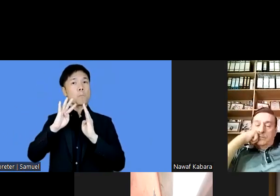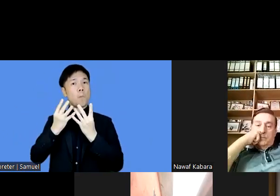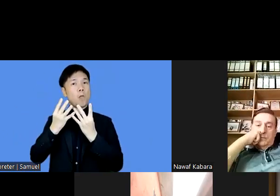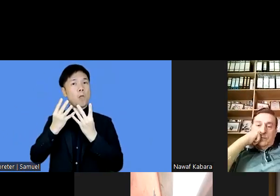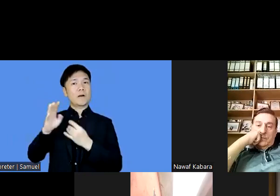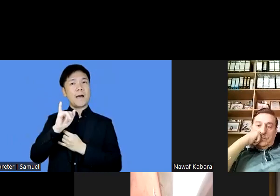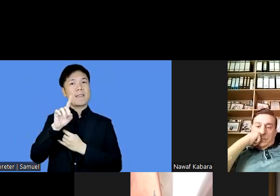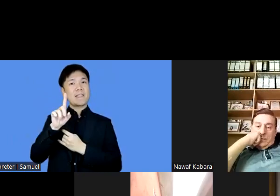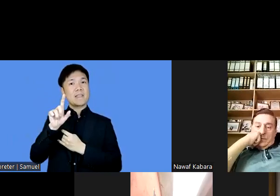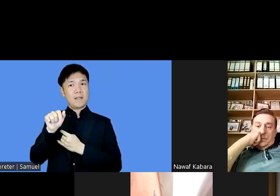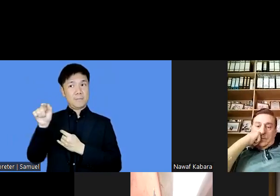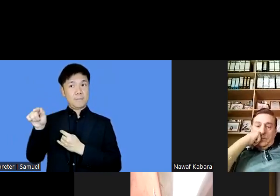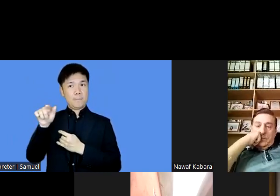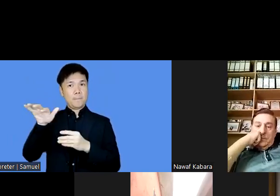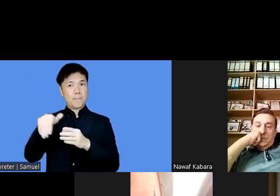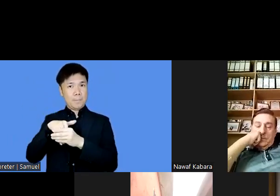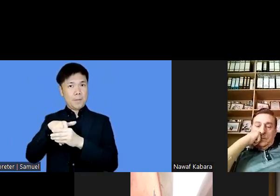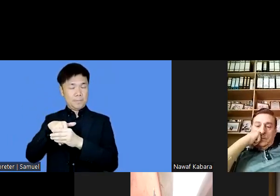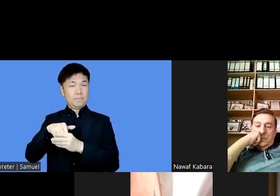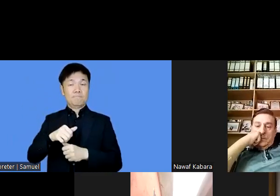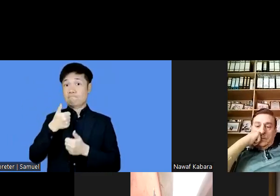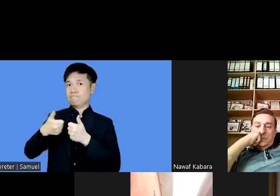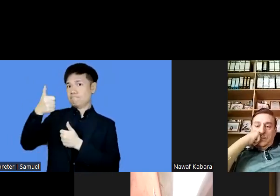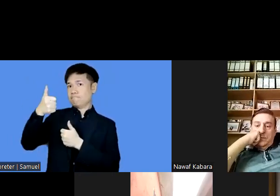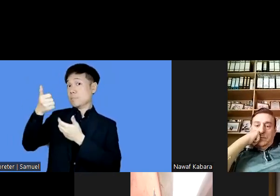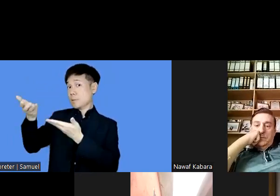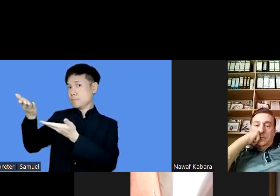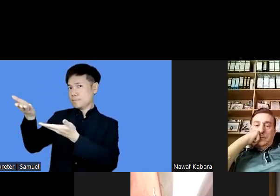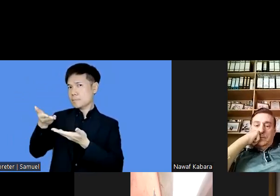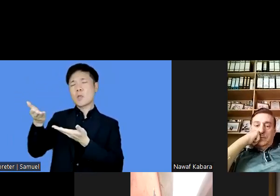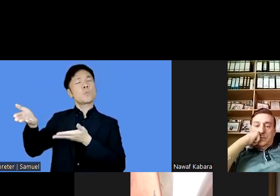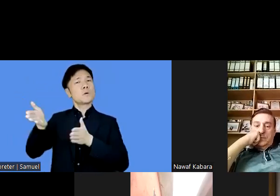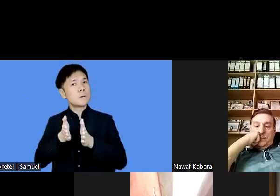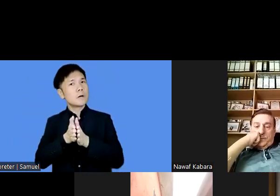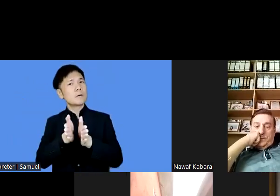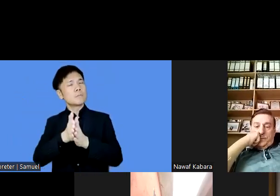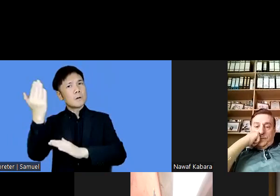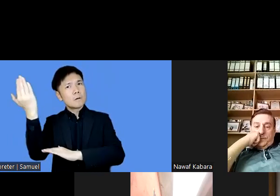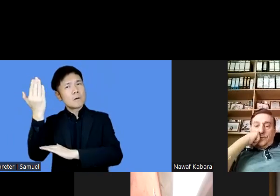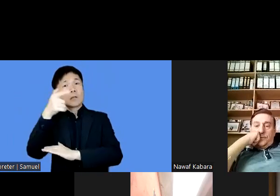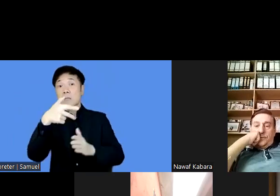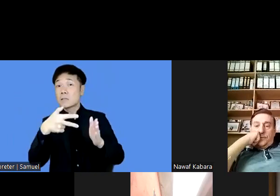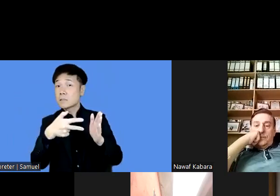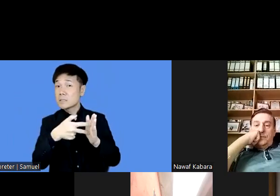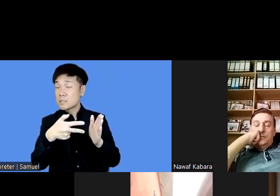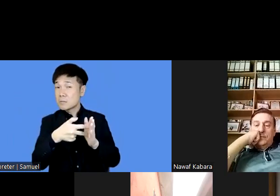tell us what happened to persons with disabilities during the conflict in Syria which was complicated.